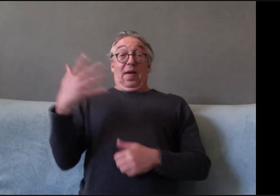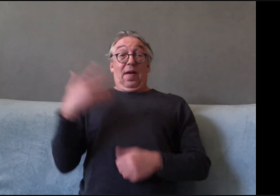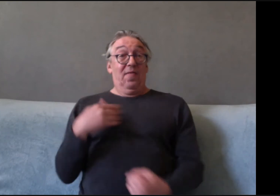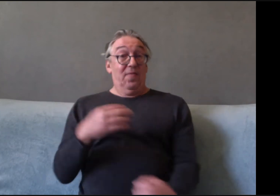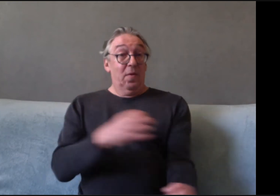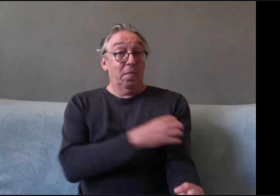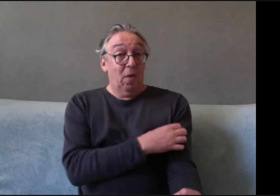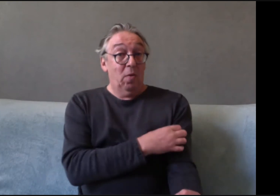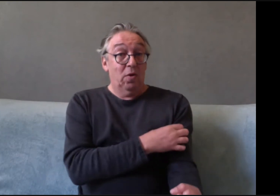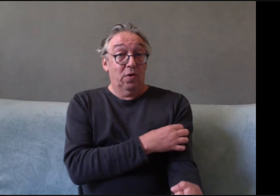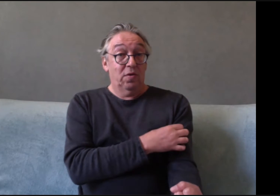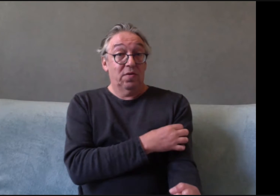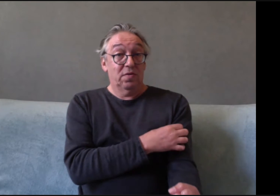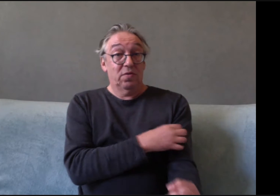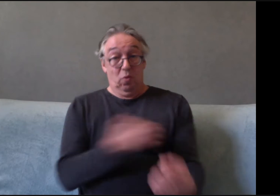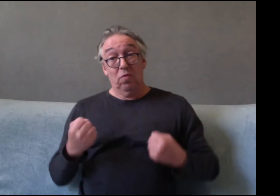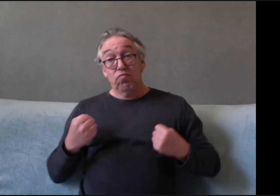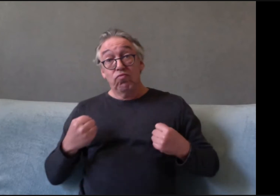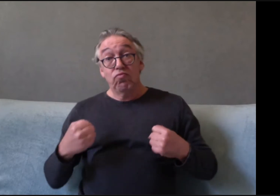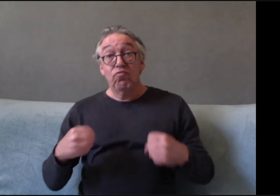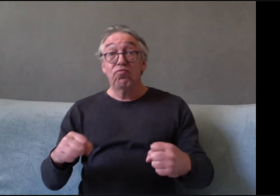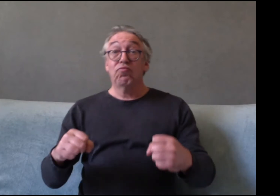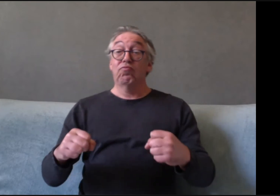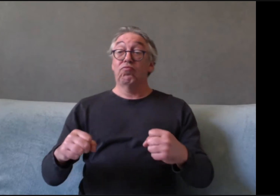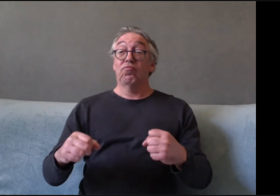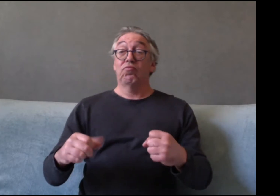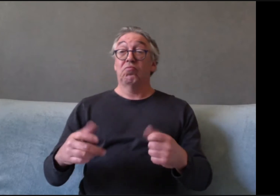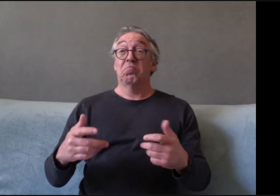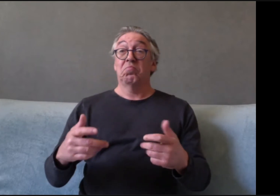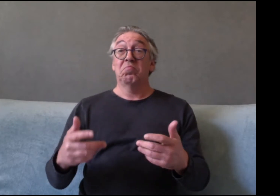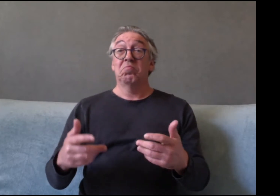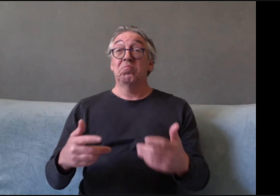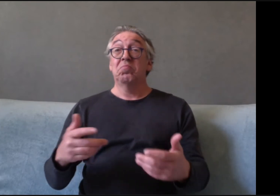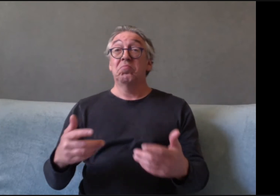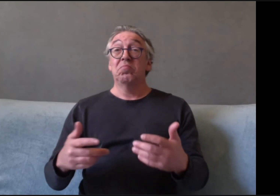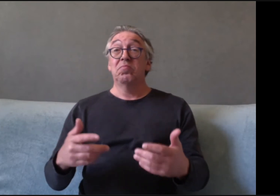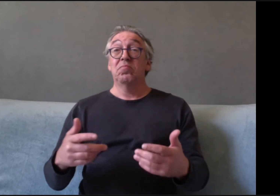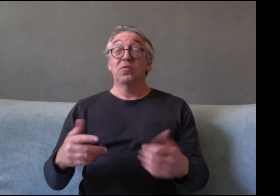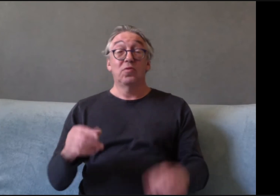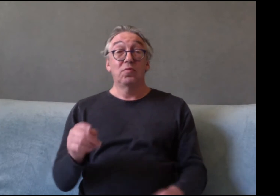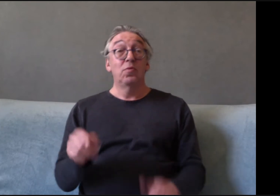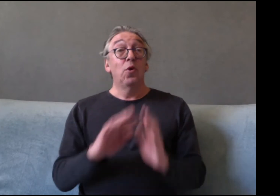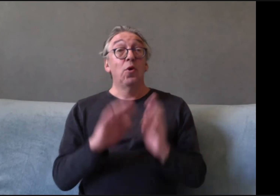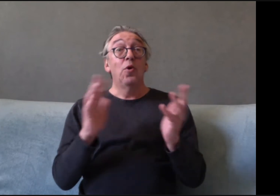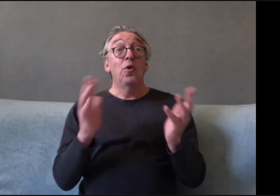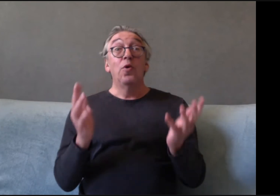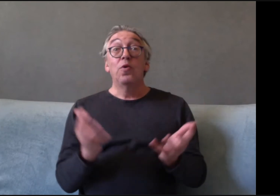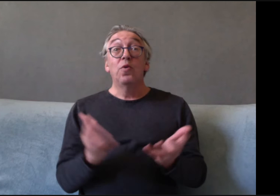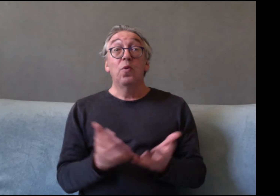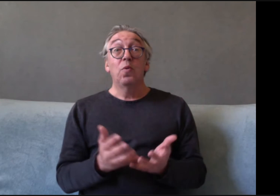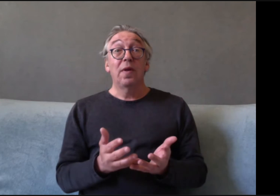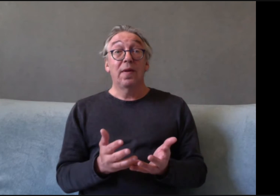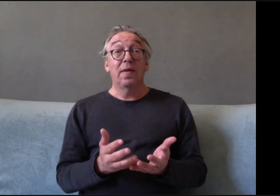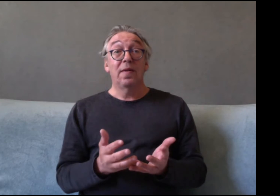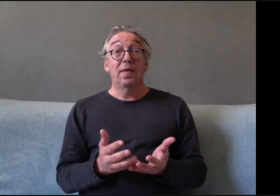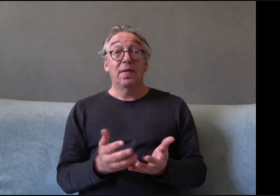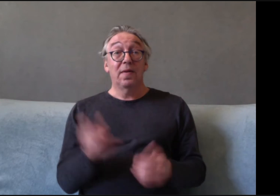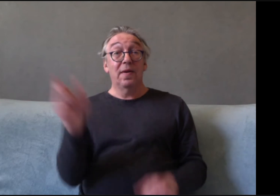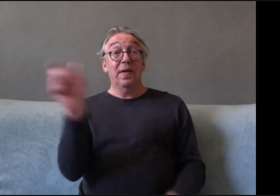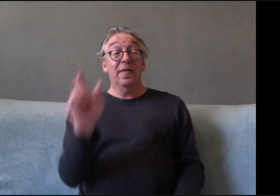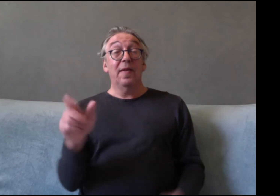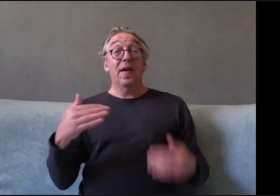the 112,000 centres for elderly people and persons with disabilities.